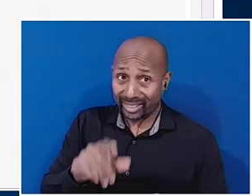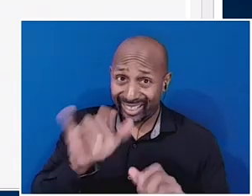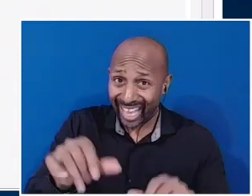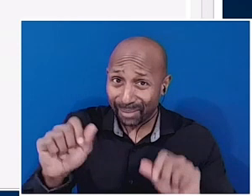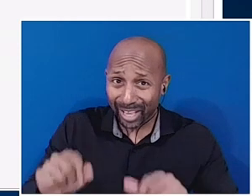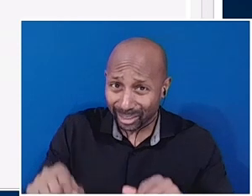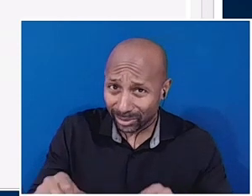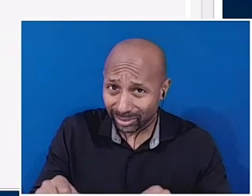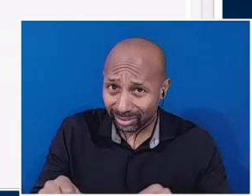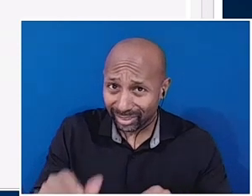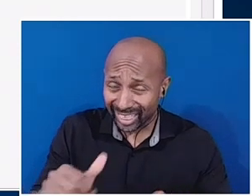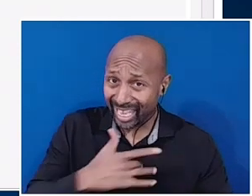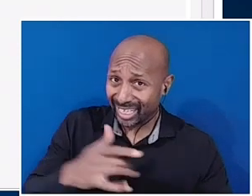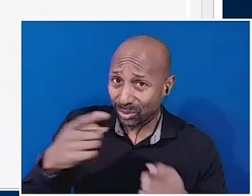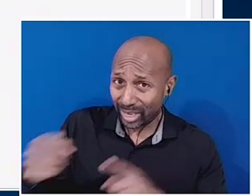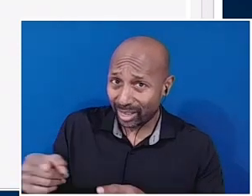are there concerns with how the creditor would do that?